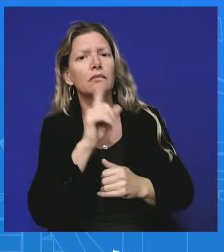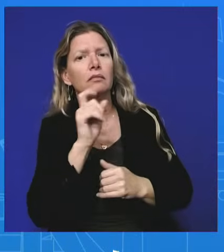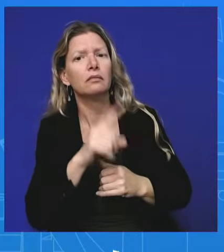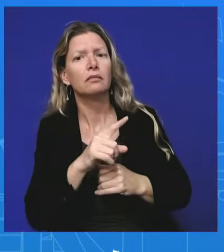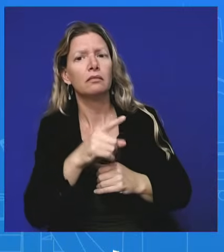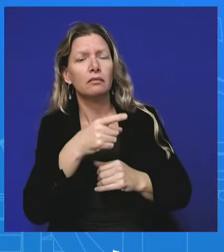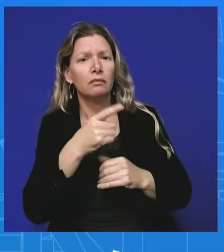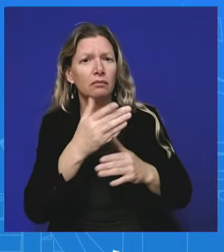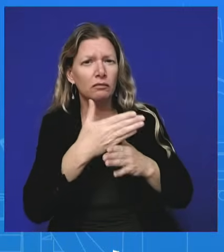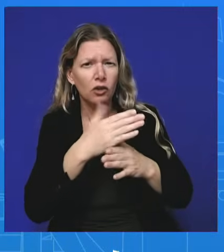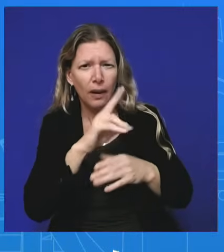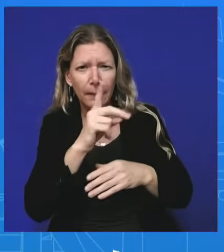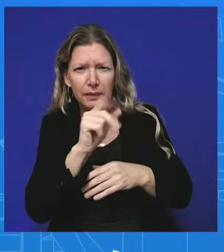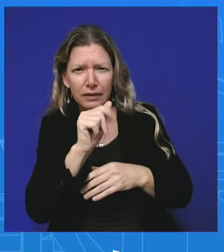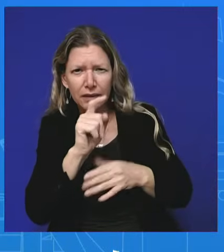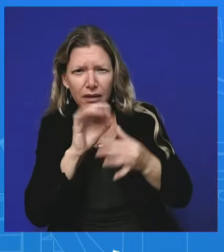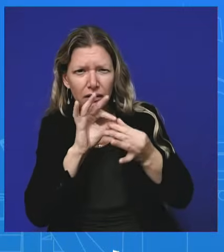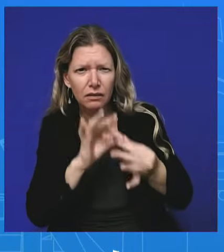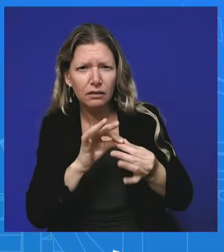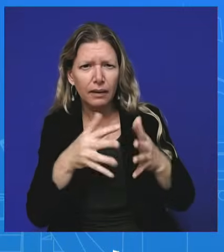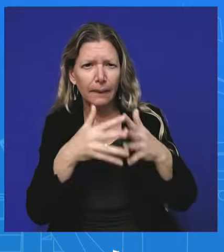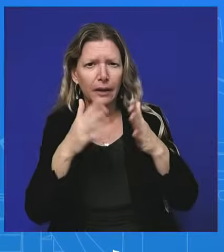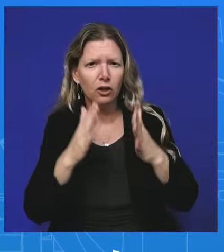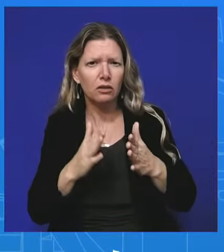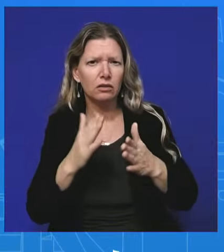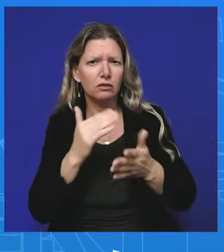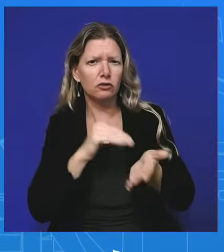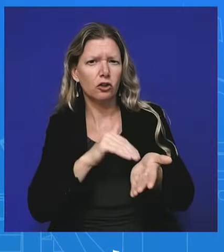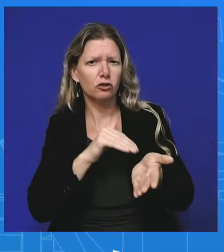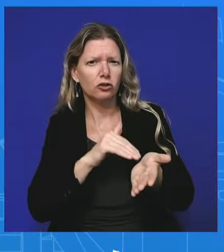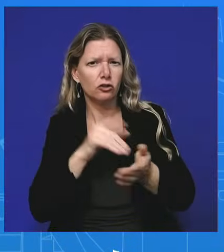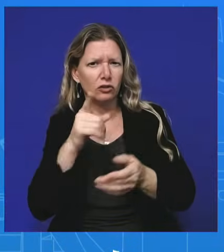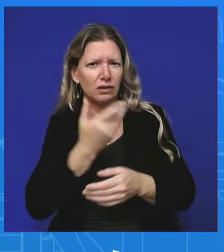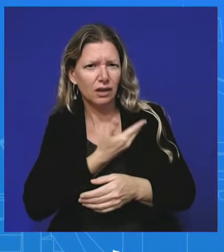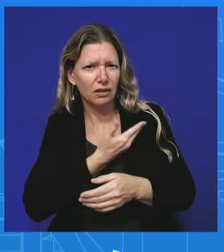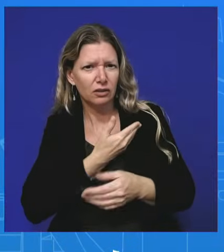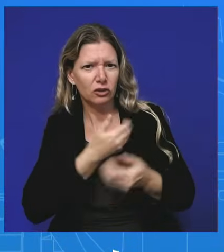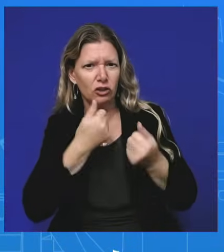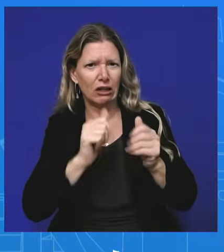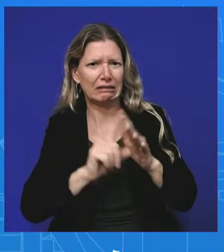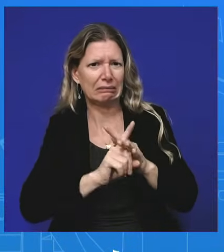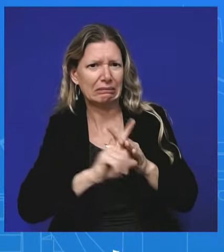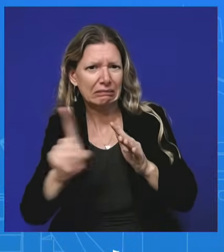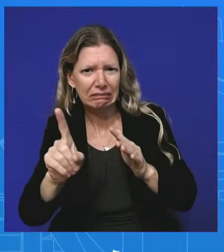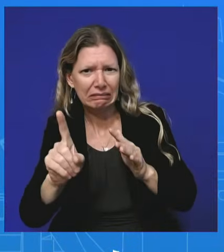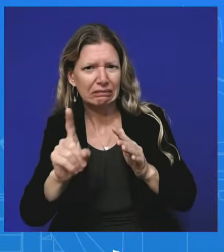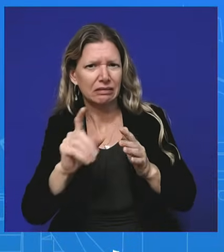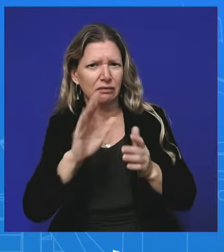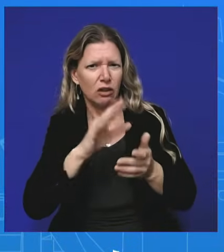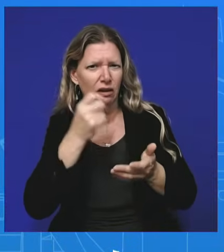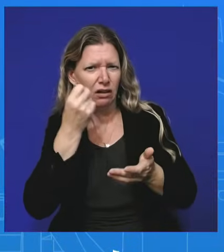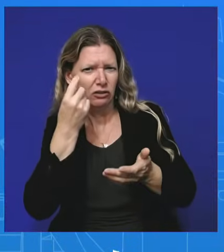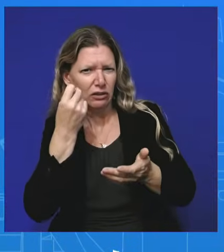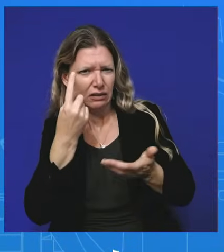what the U.S. government assessment is of the holdup? Mr. Kirby: There's no holdup. They're out. Twe- -- there was 20 American doctors; 17 are out now --